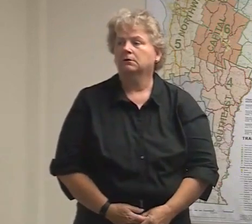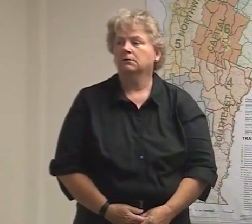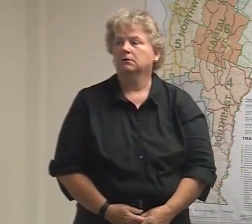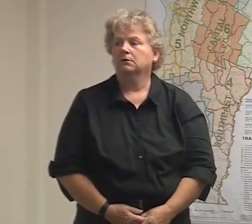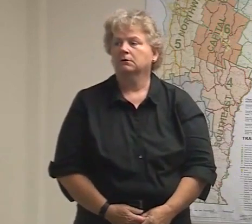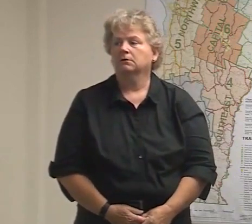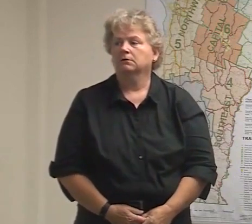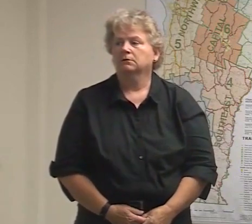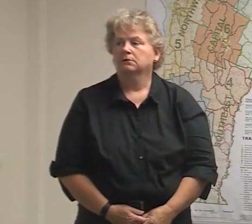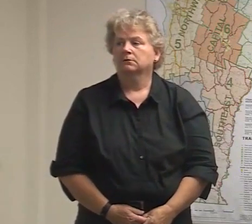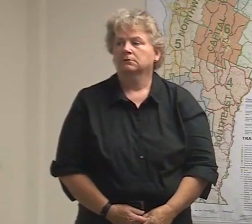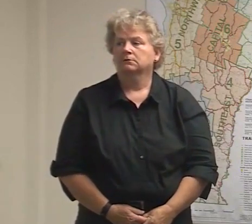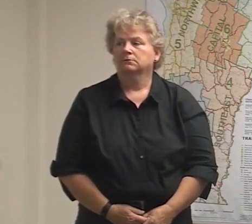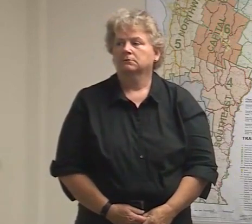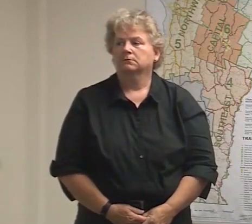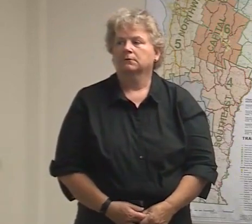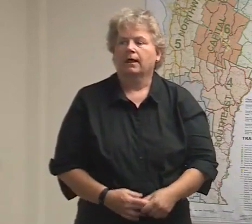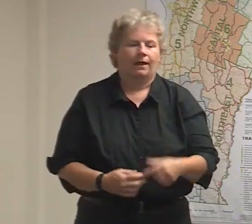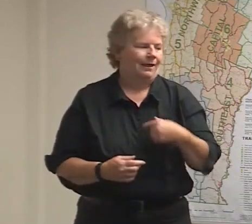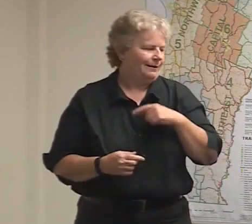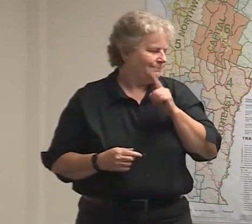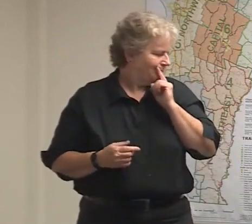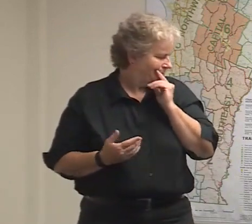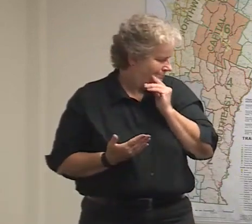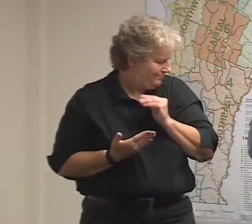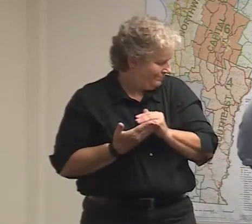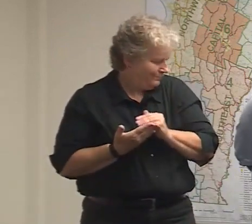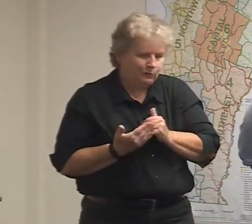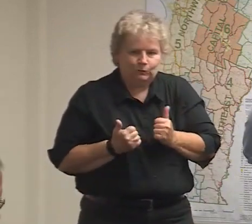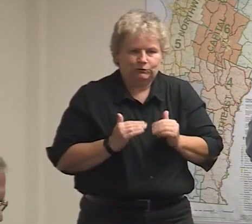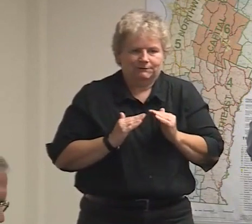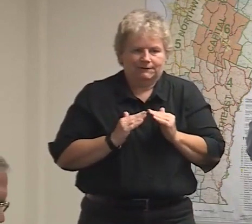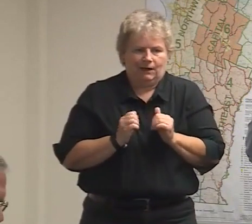WE KNOW THAT WE’VE DEALT WITH SOME CHALLENGES.